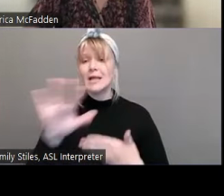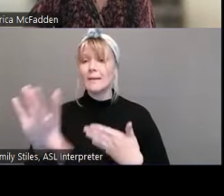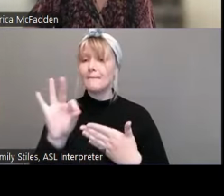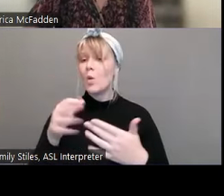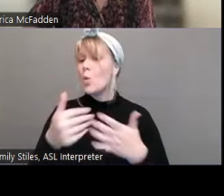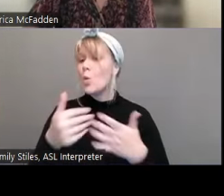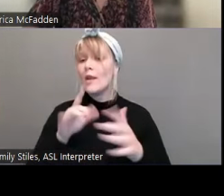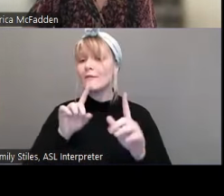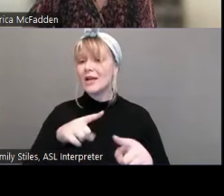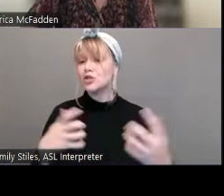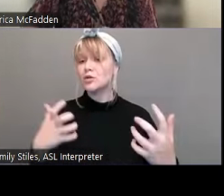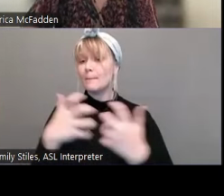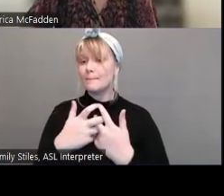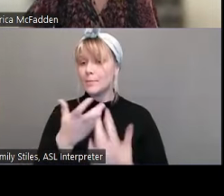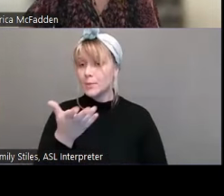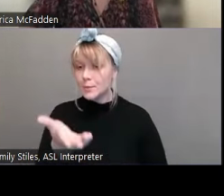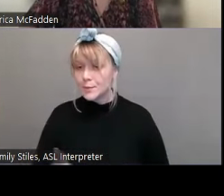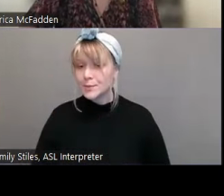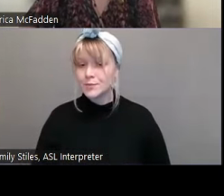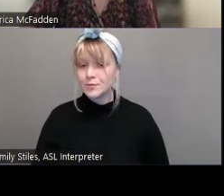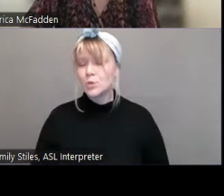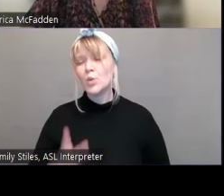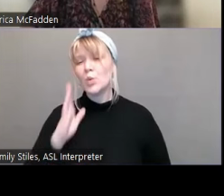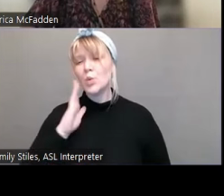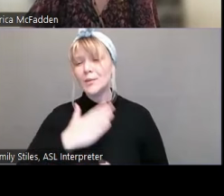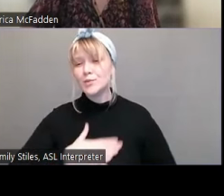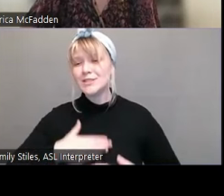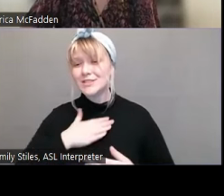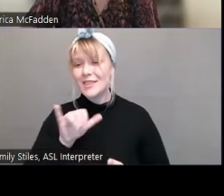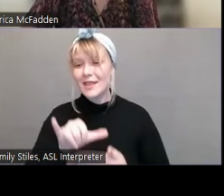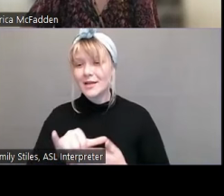And then onto the next slide.